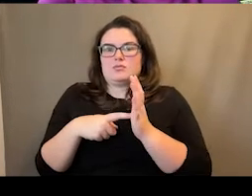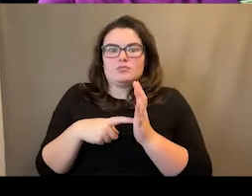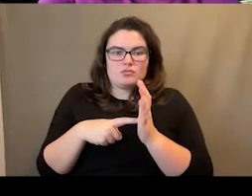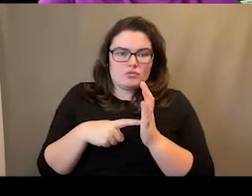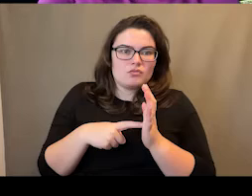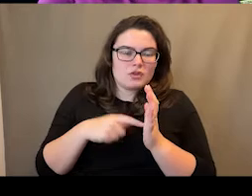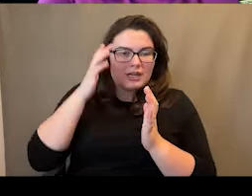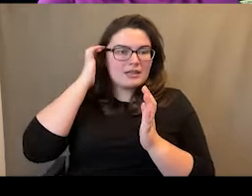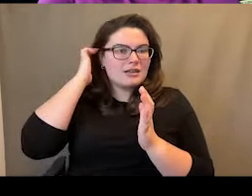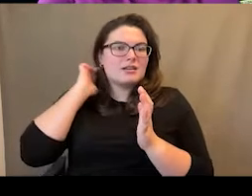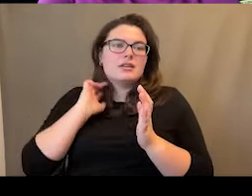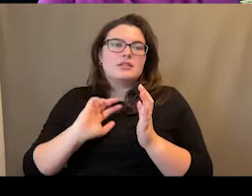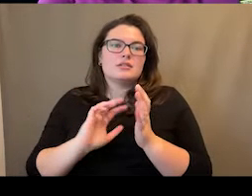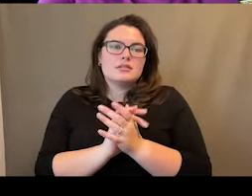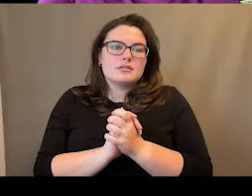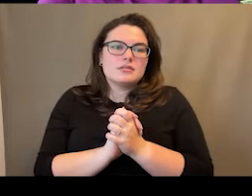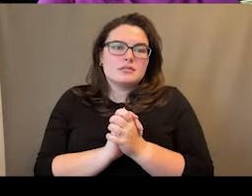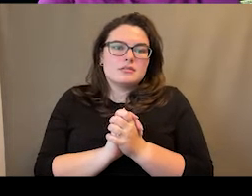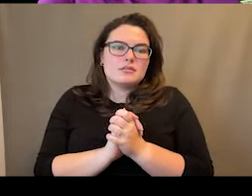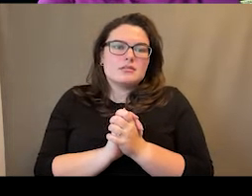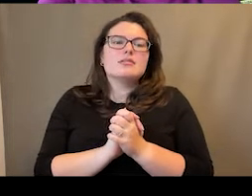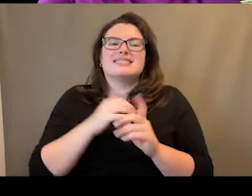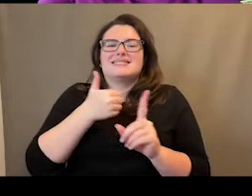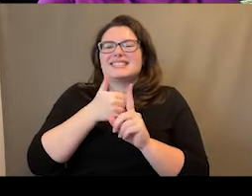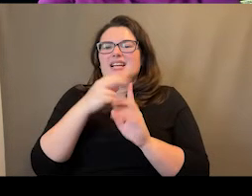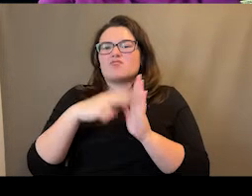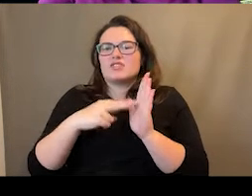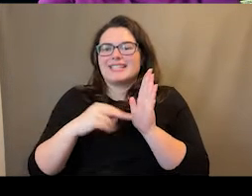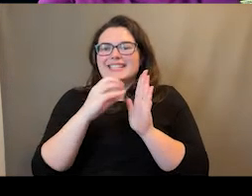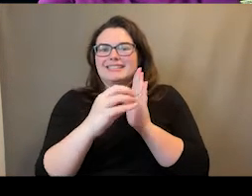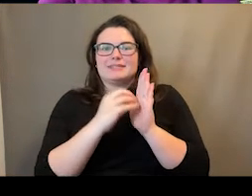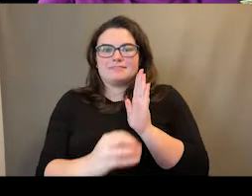and engineering problems involving many components of a system and vulnerabilities